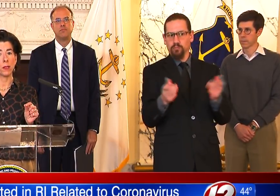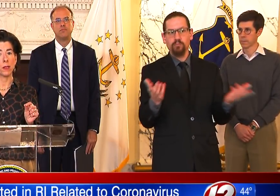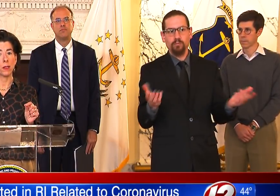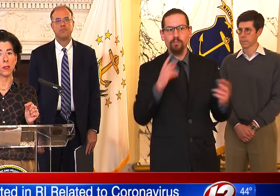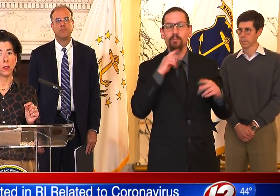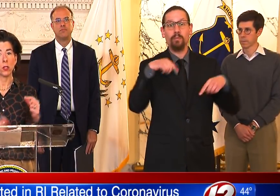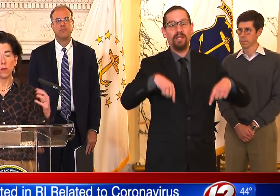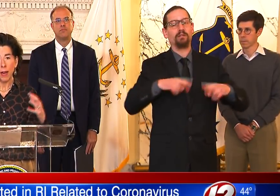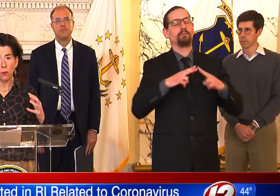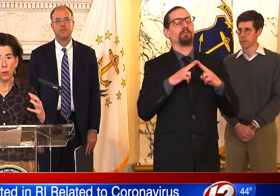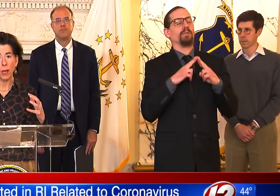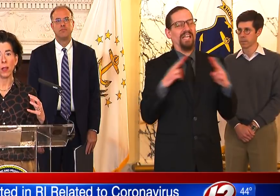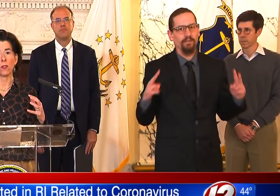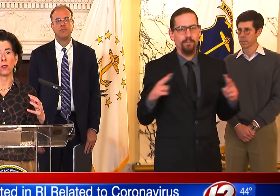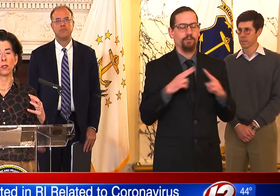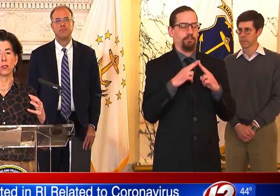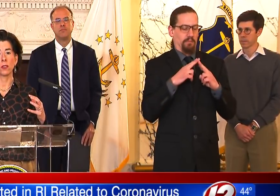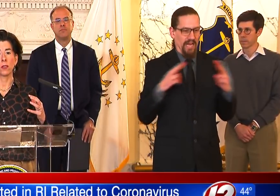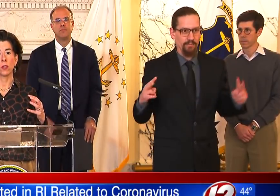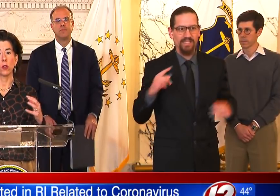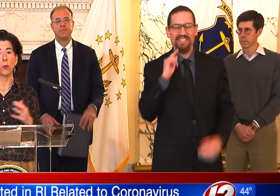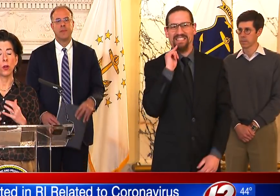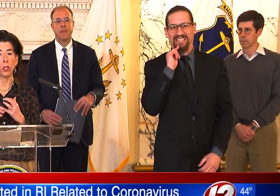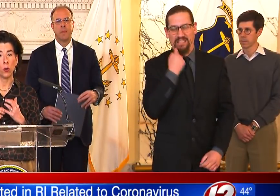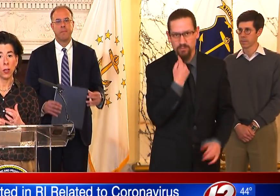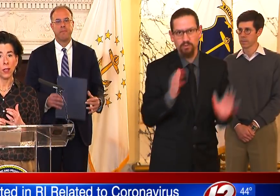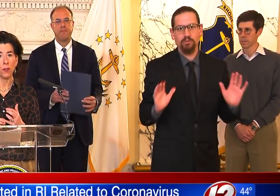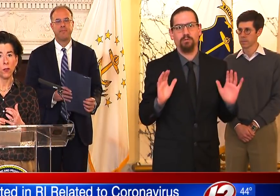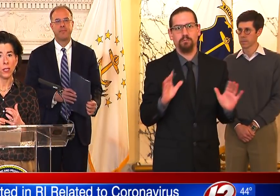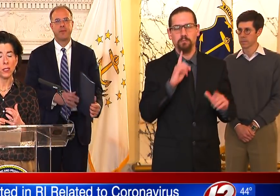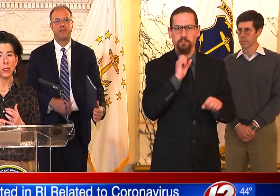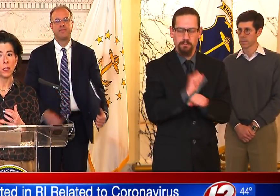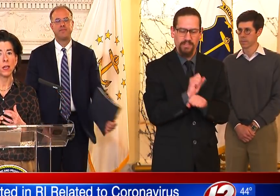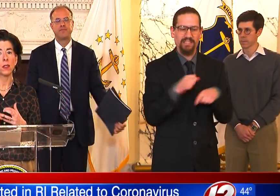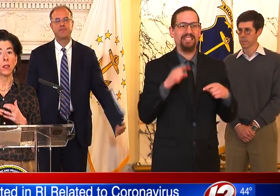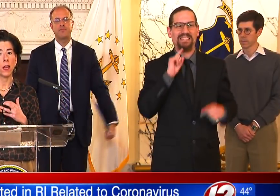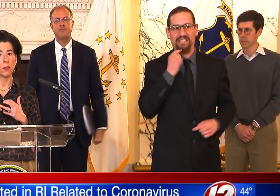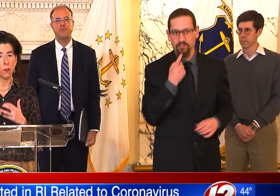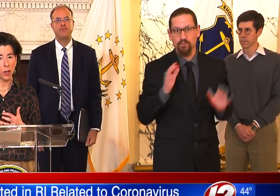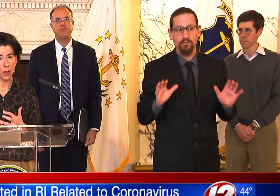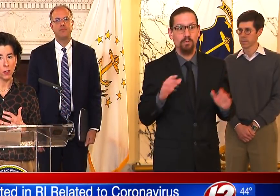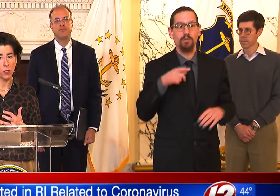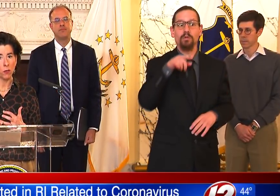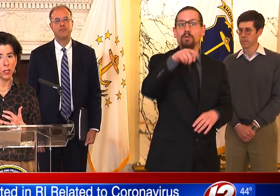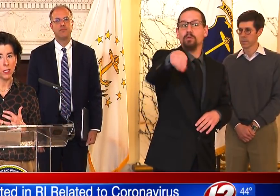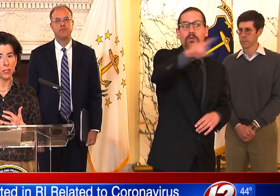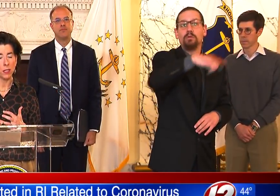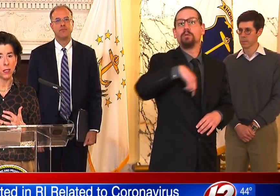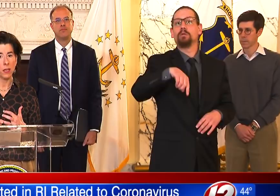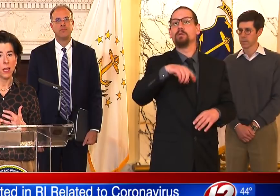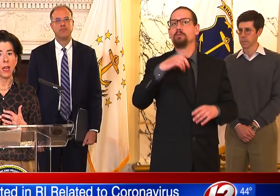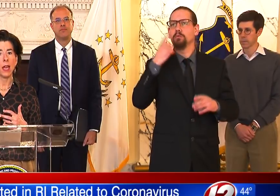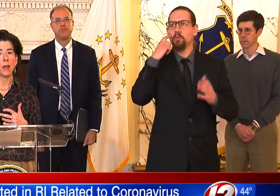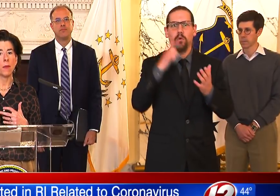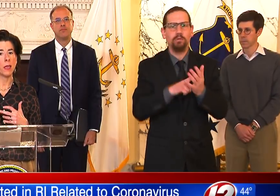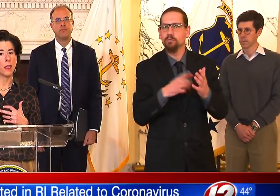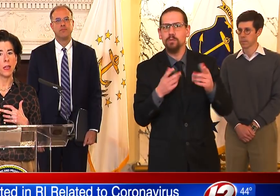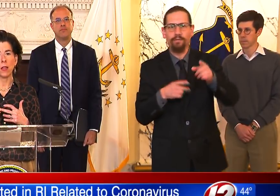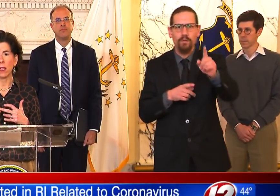I AM VERY SERIOUS ABOUT THAT. IF YOU FIND YOURSELF THIS WEEK